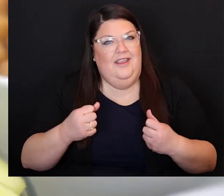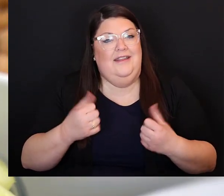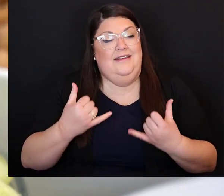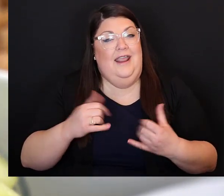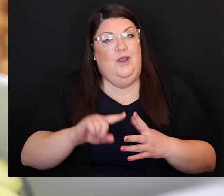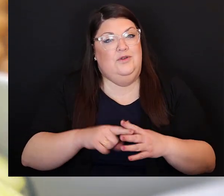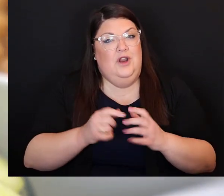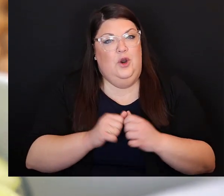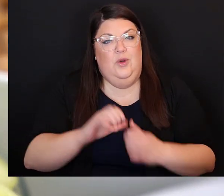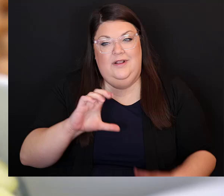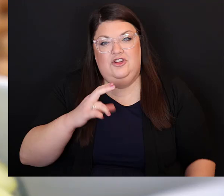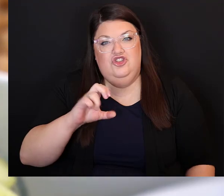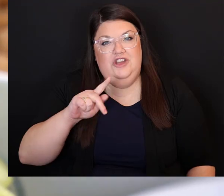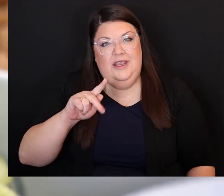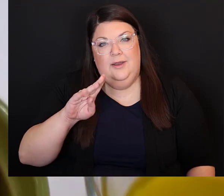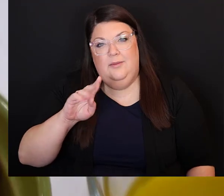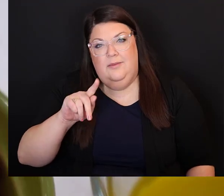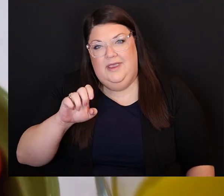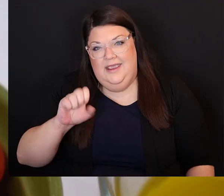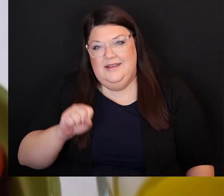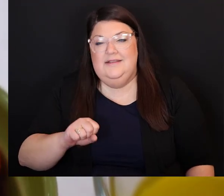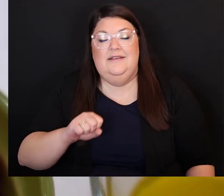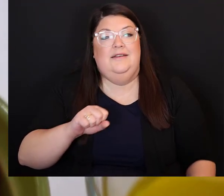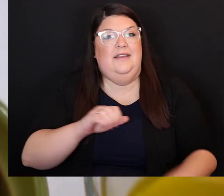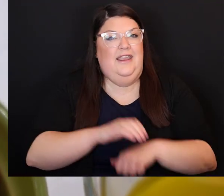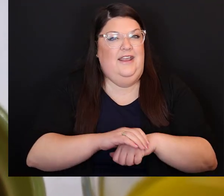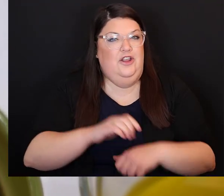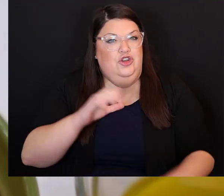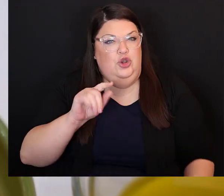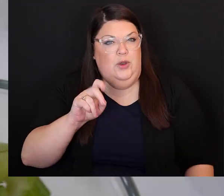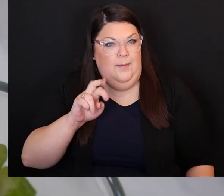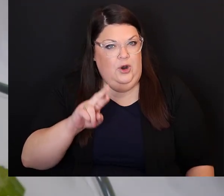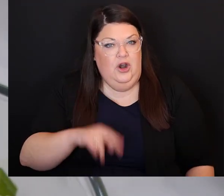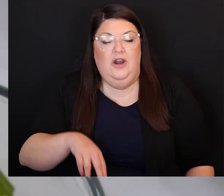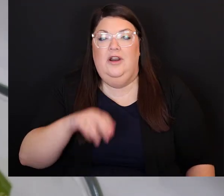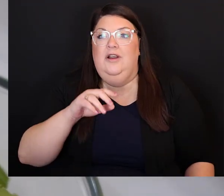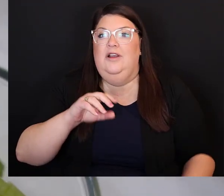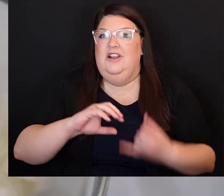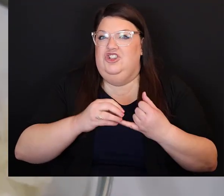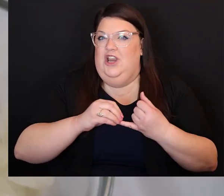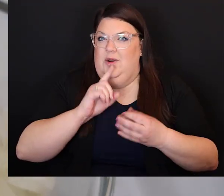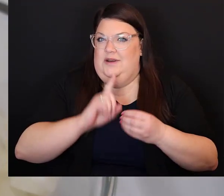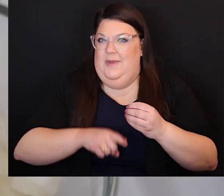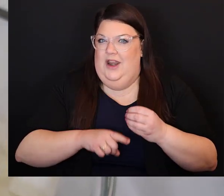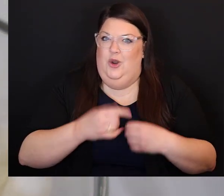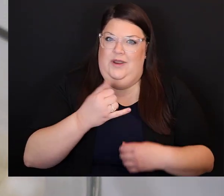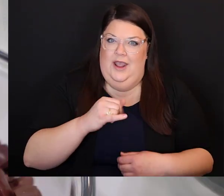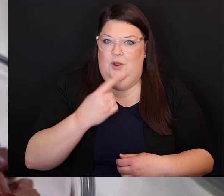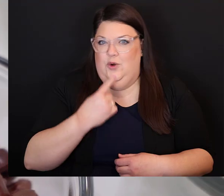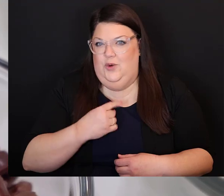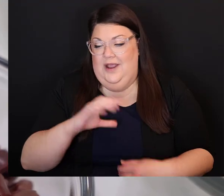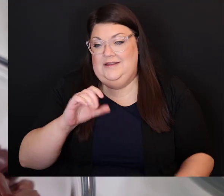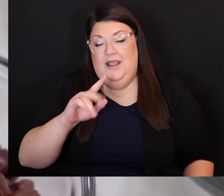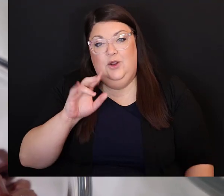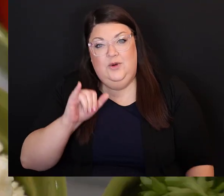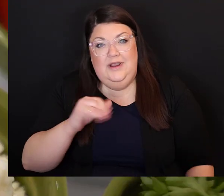English cucumber, which is seedless, cherry tomatoes, yellow and red, celery, sweet onion, Kalamata olives,